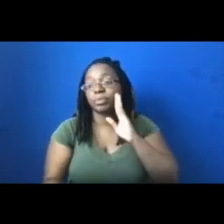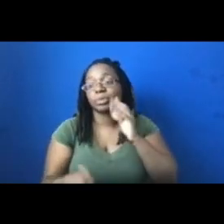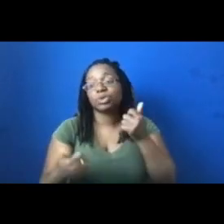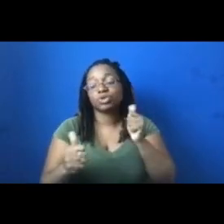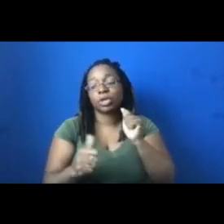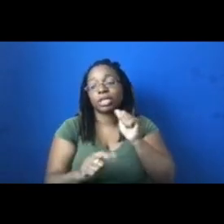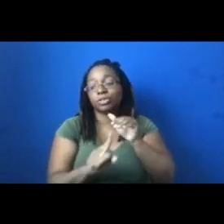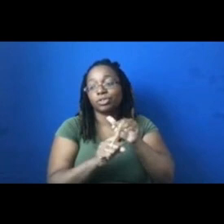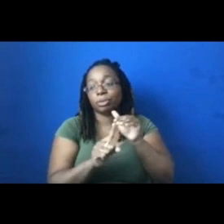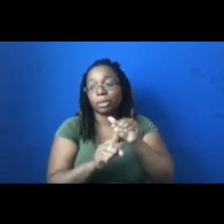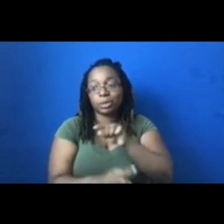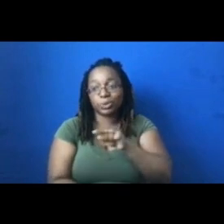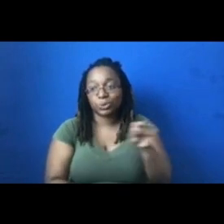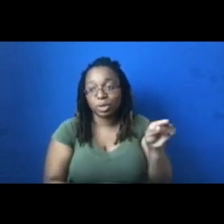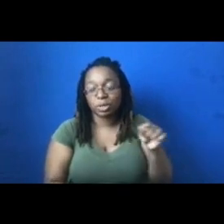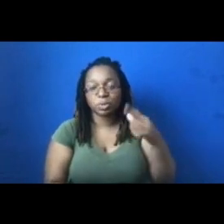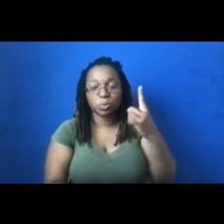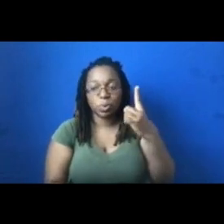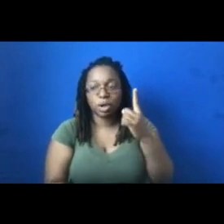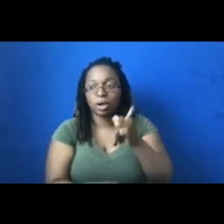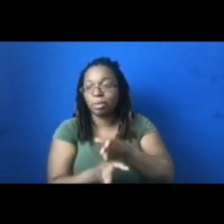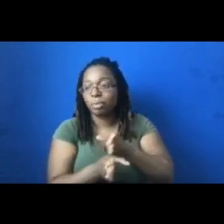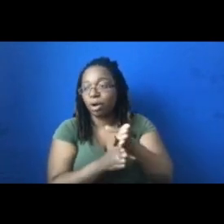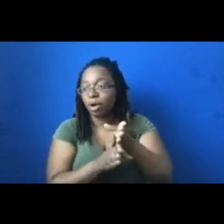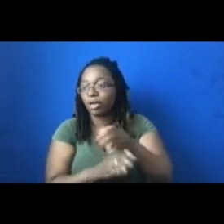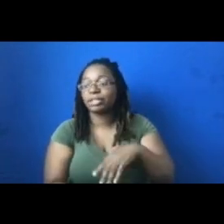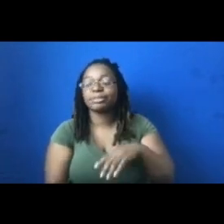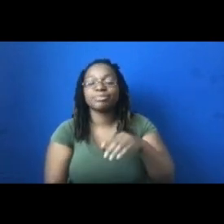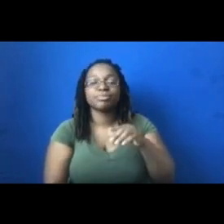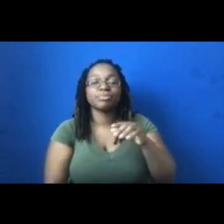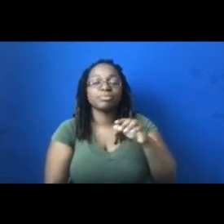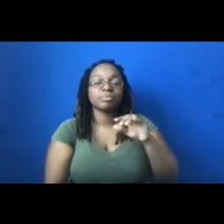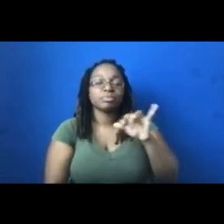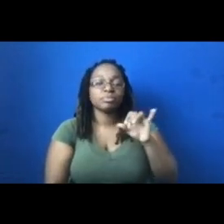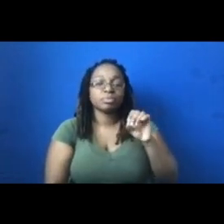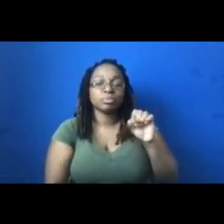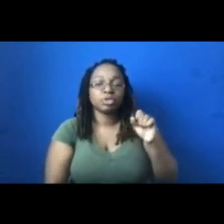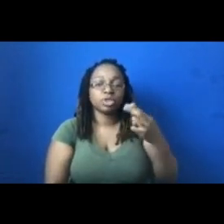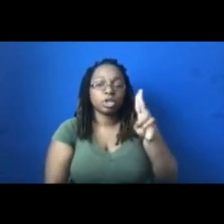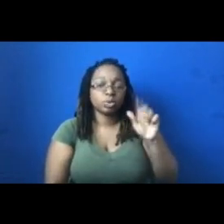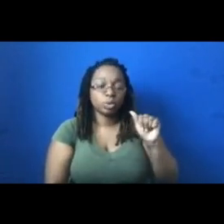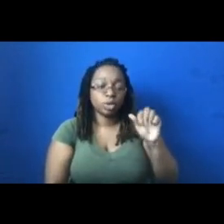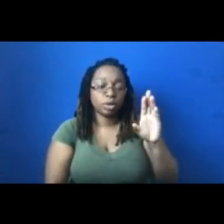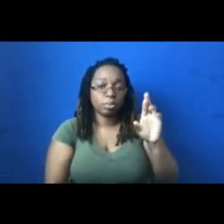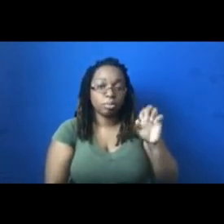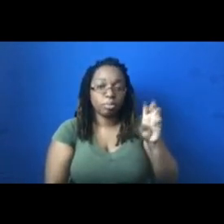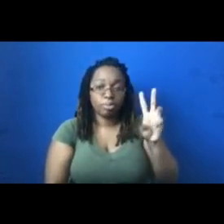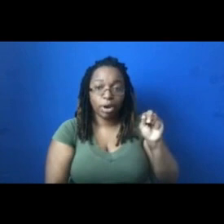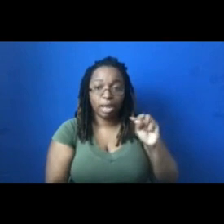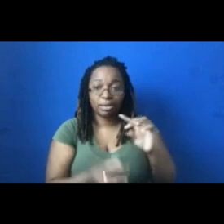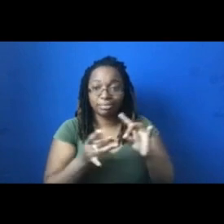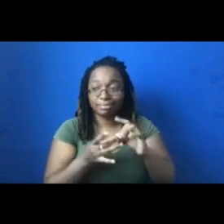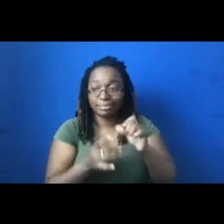point that Joshua Brown made yesterday about requirements for